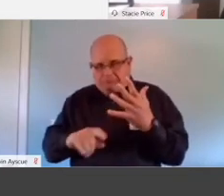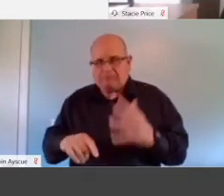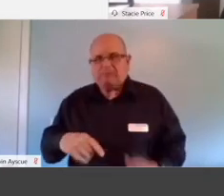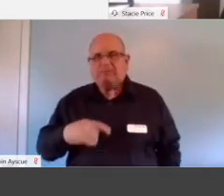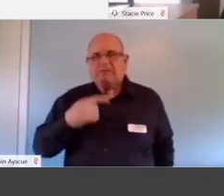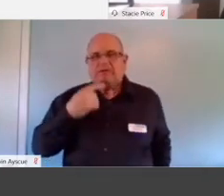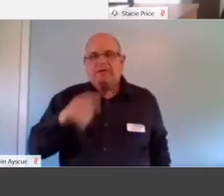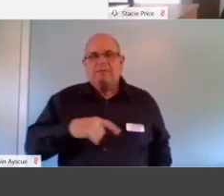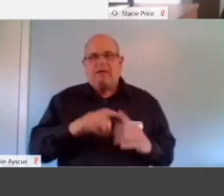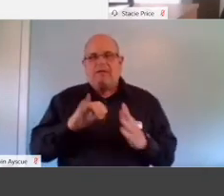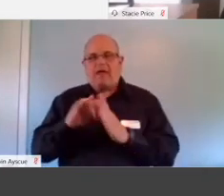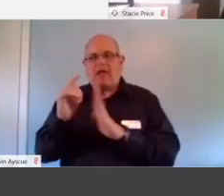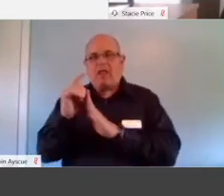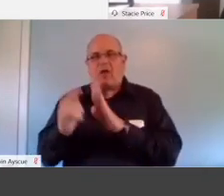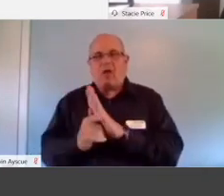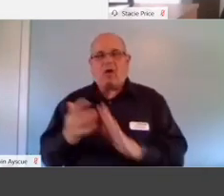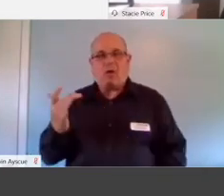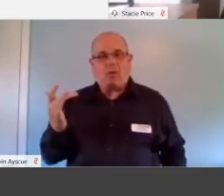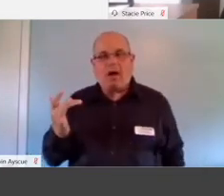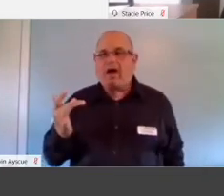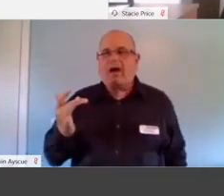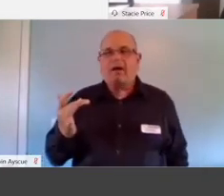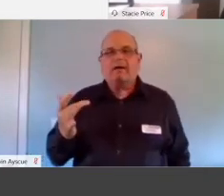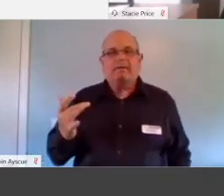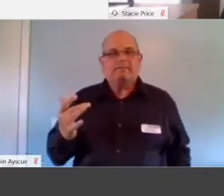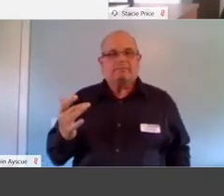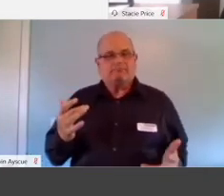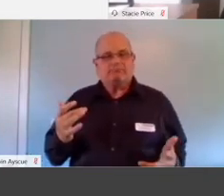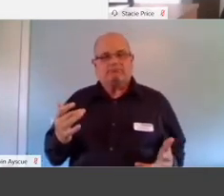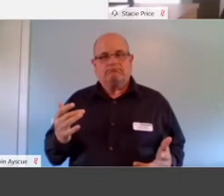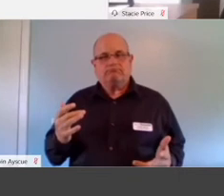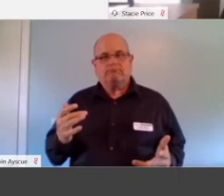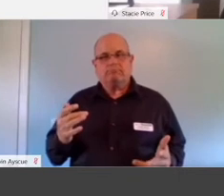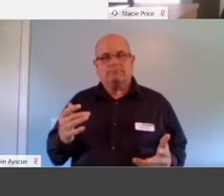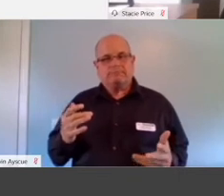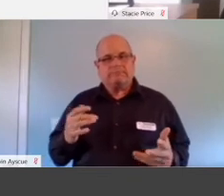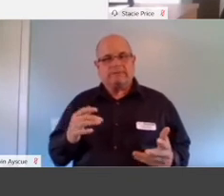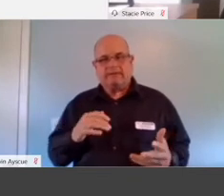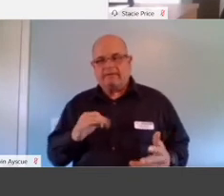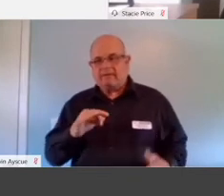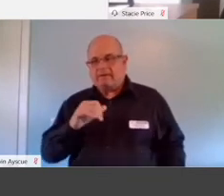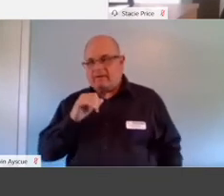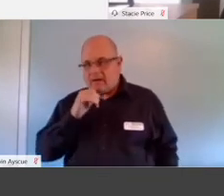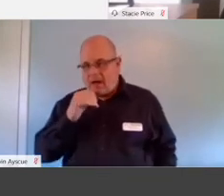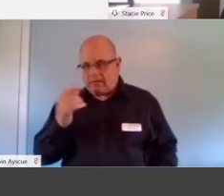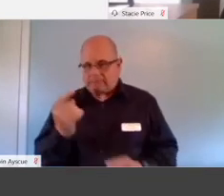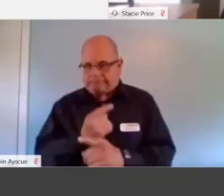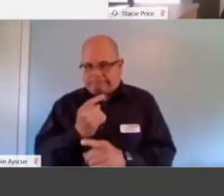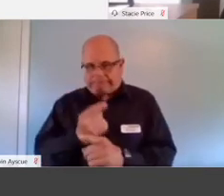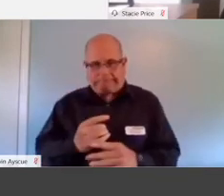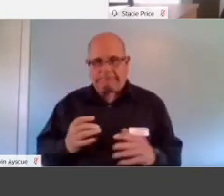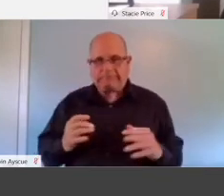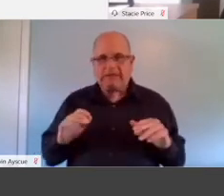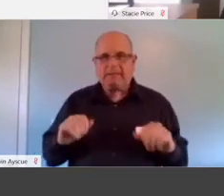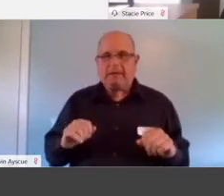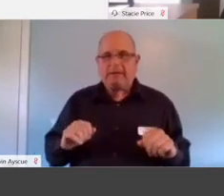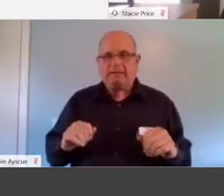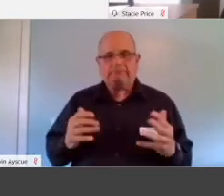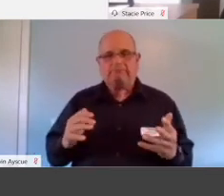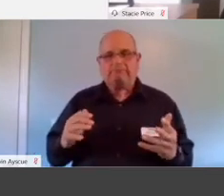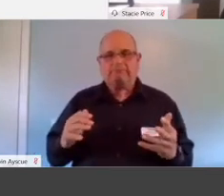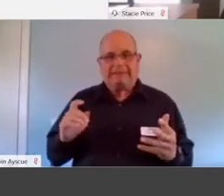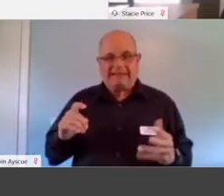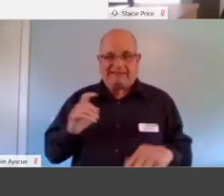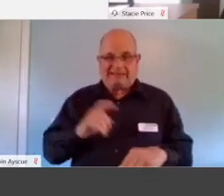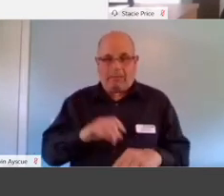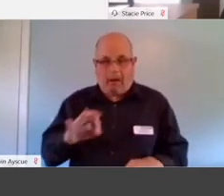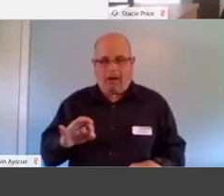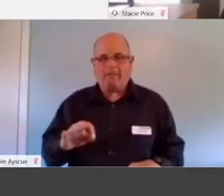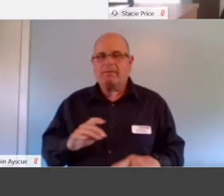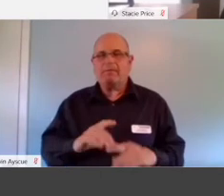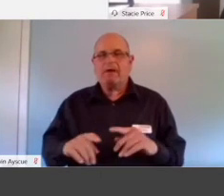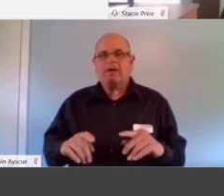if you need time off it can be including kind of predictable time off, you could get up